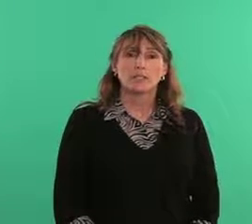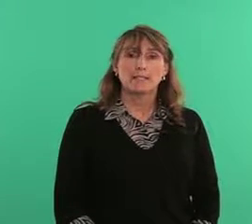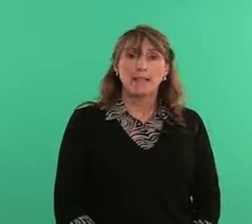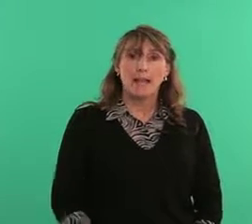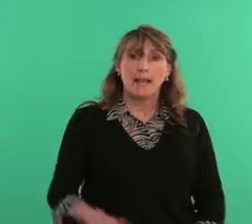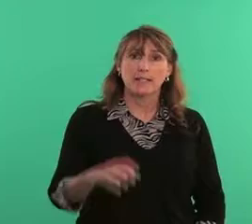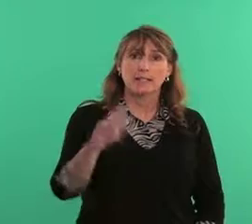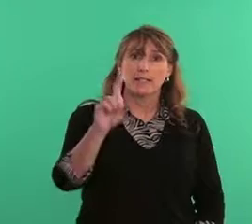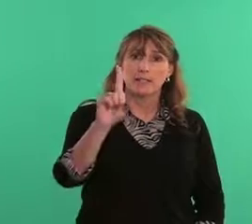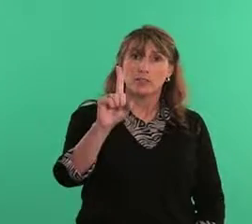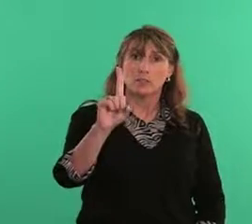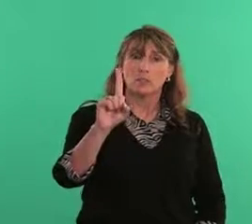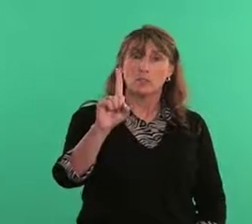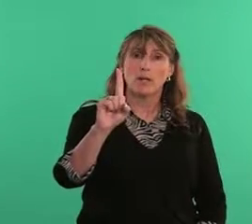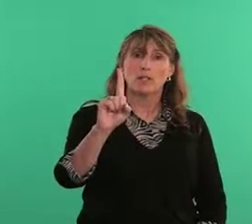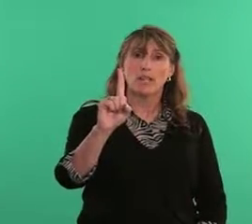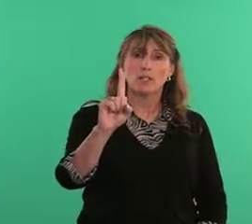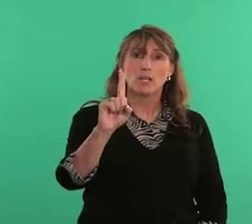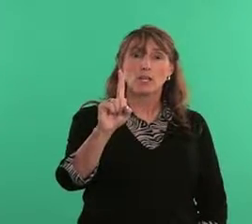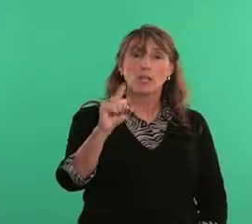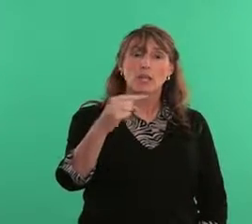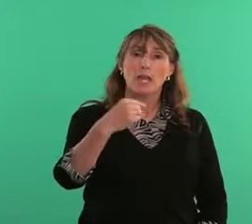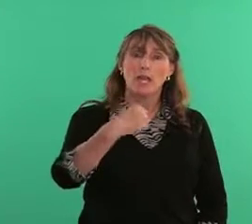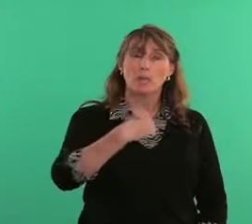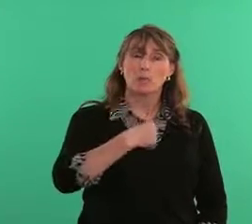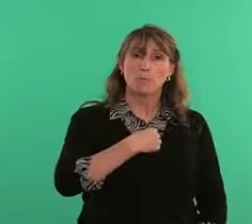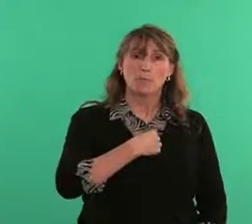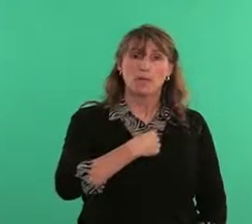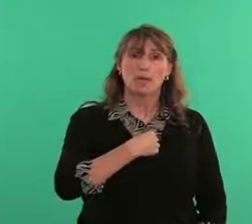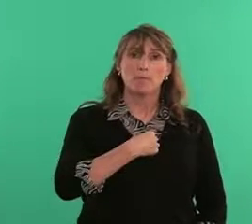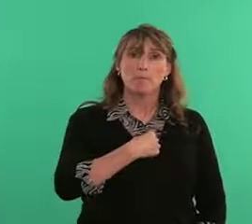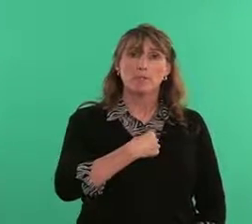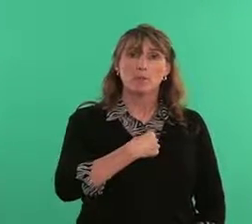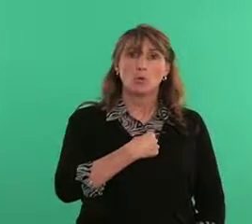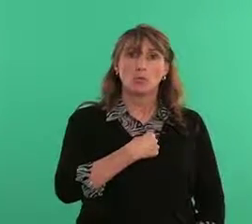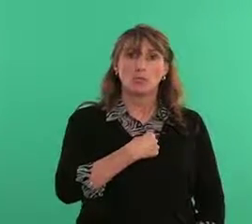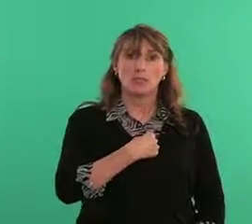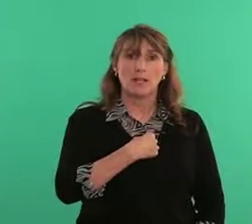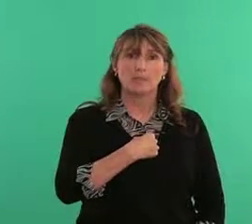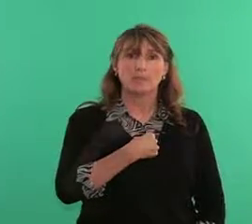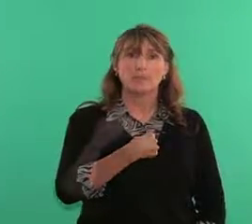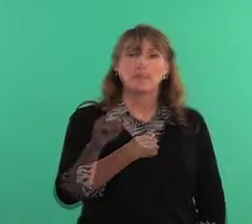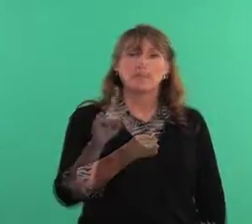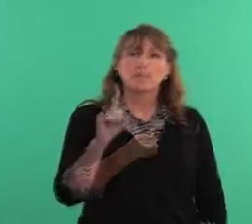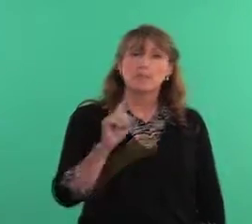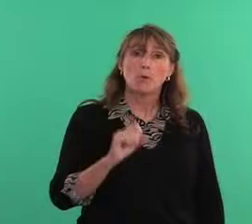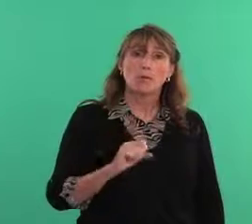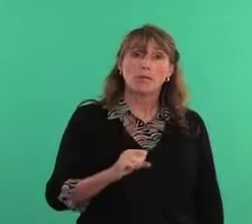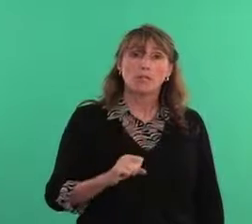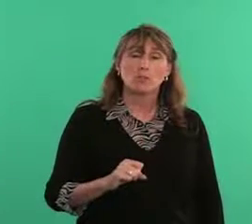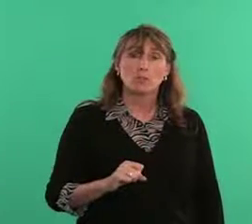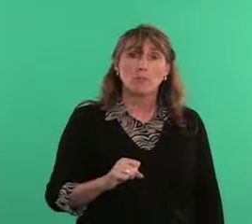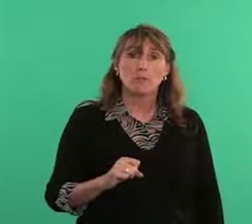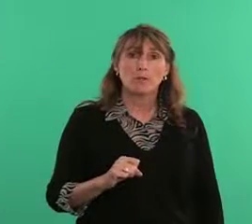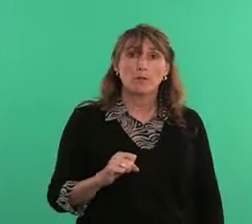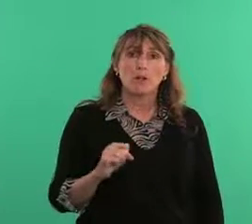is I, its using the one handshape and you point towards your self. It's important that you remember